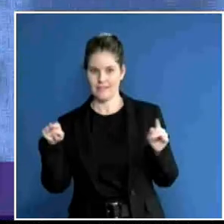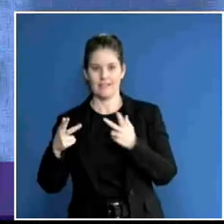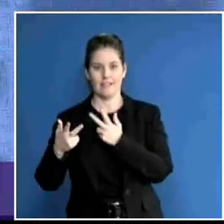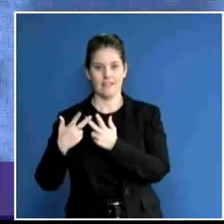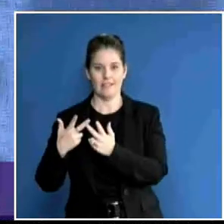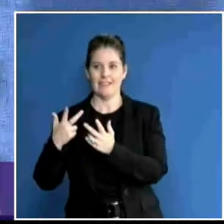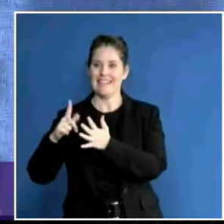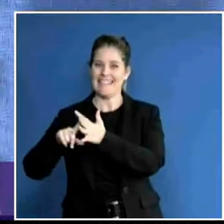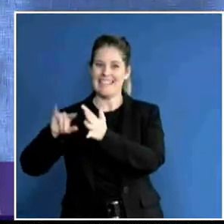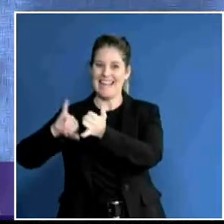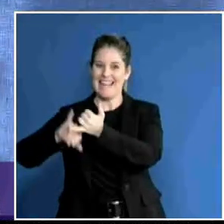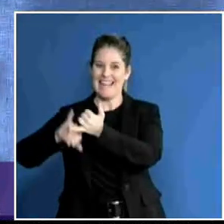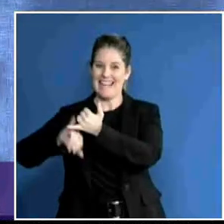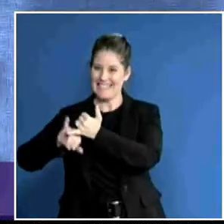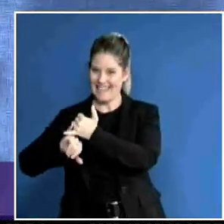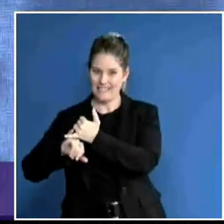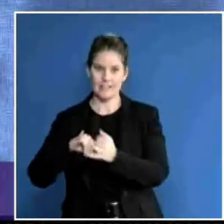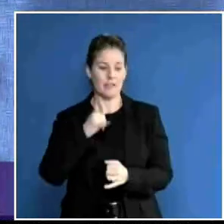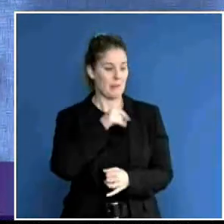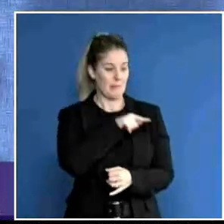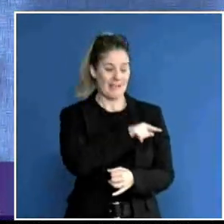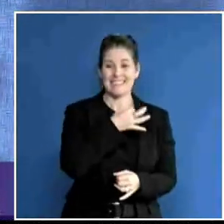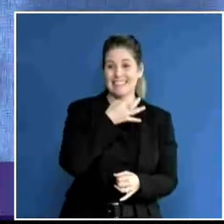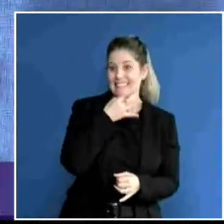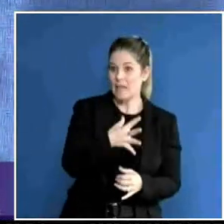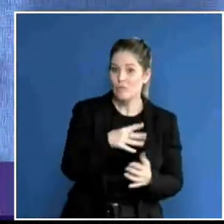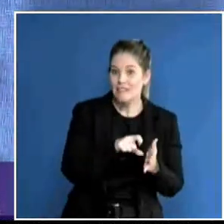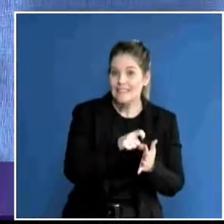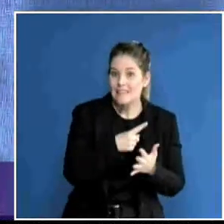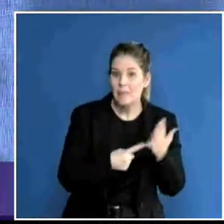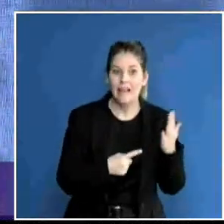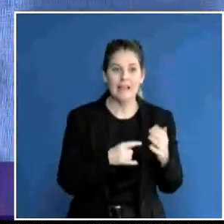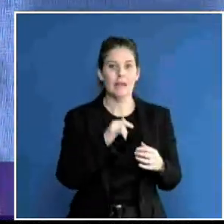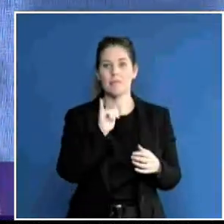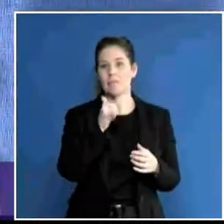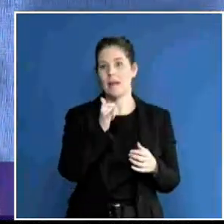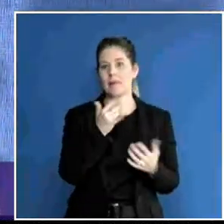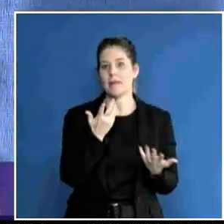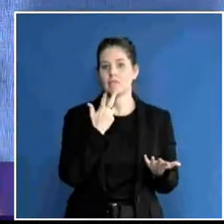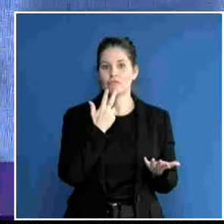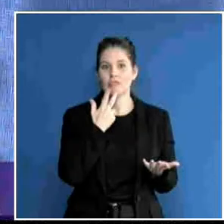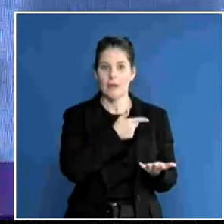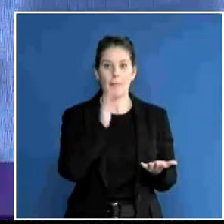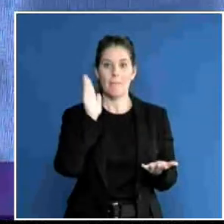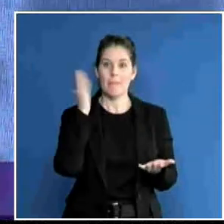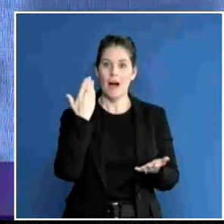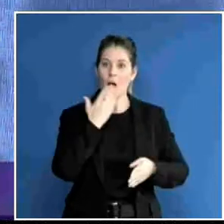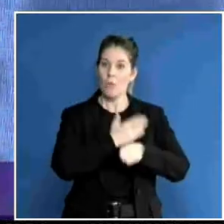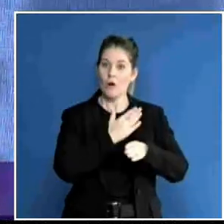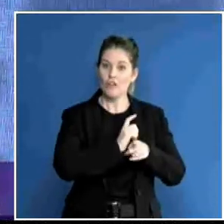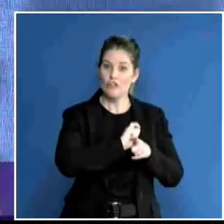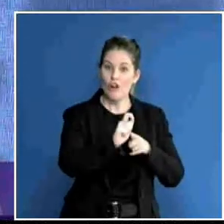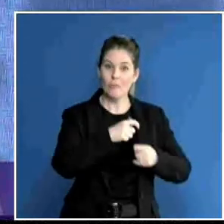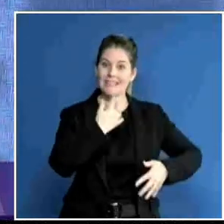They may be returning to work following a workplace injury and they may not have a long-term disability.